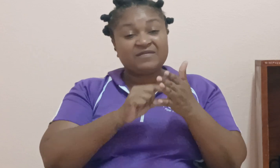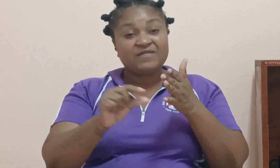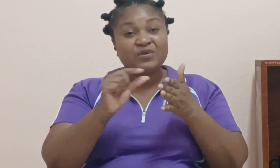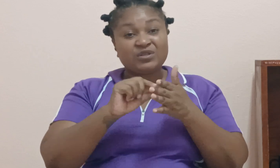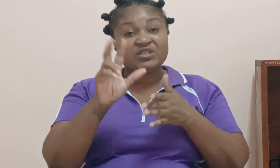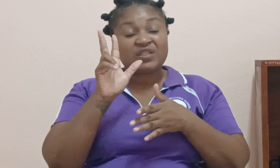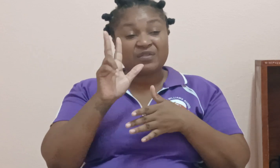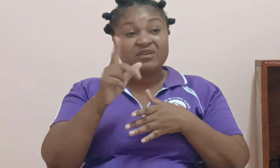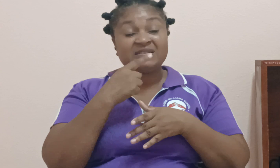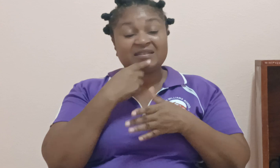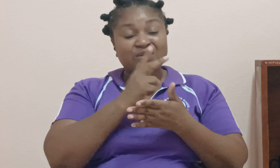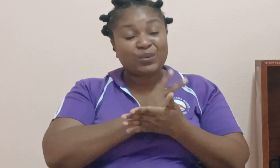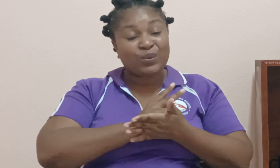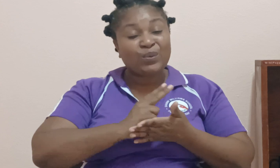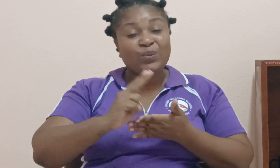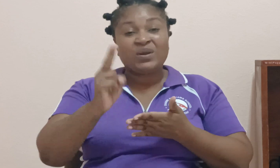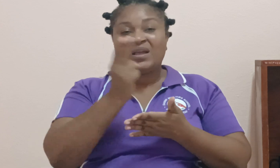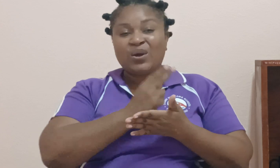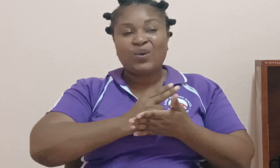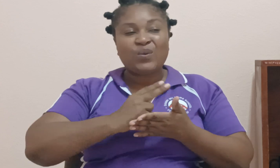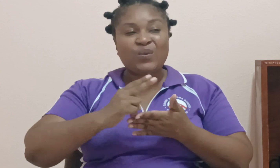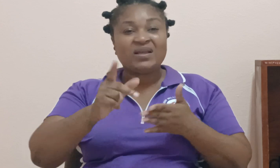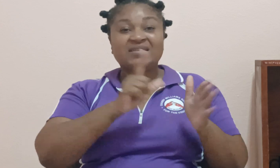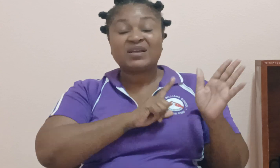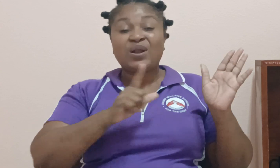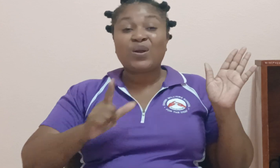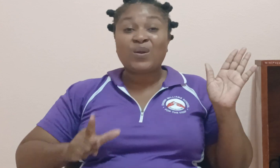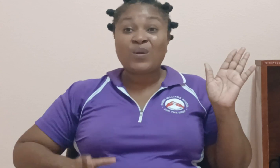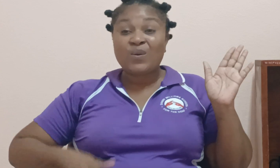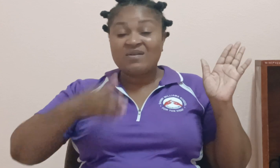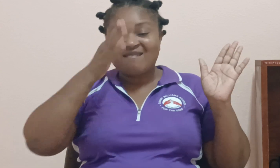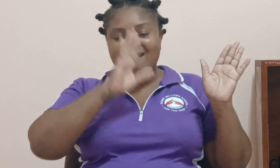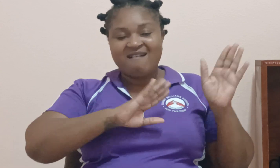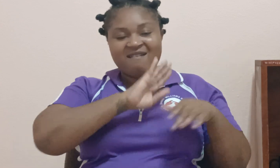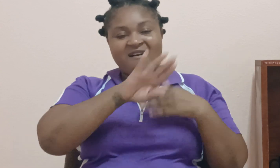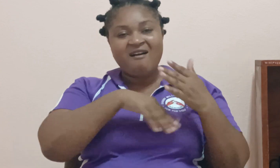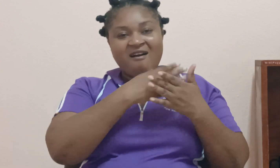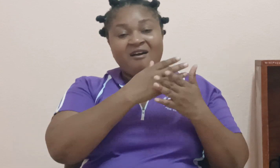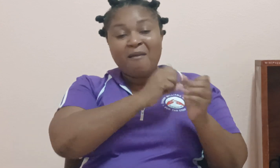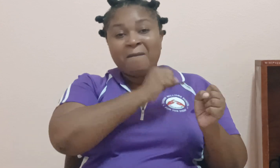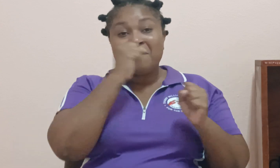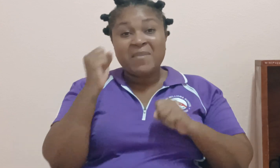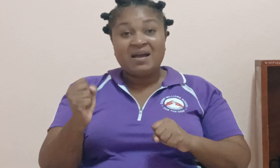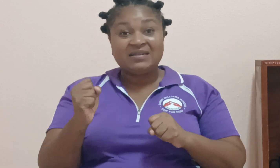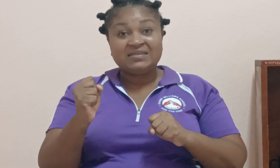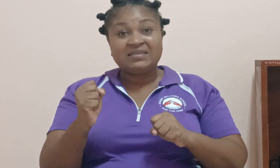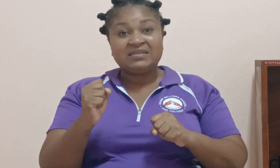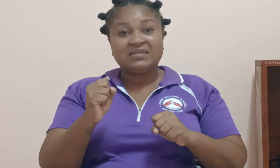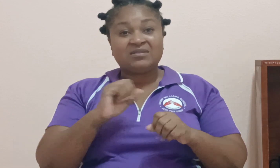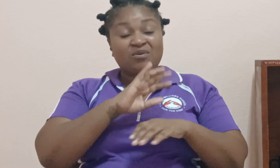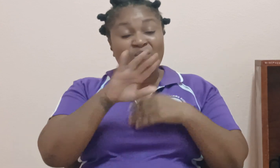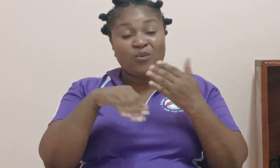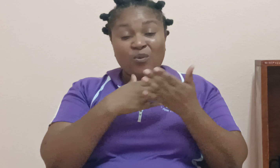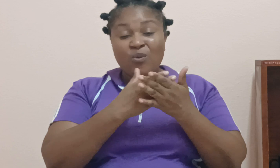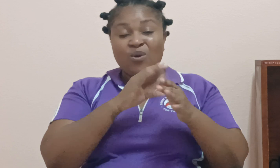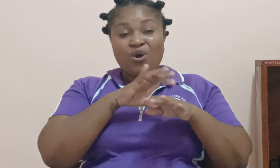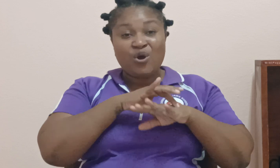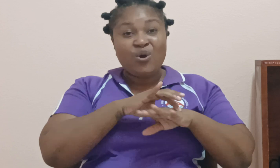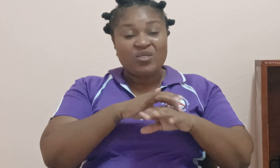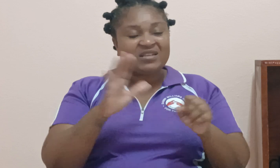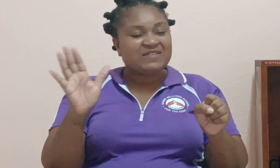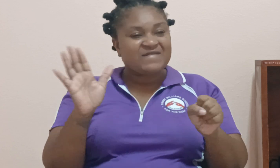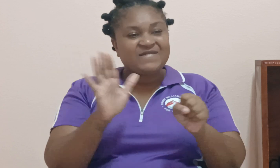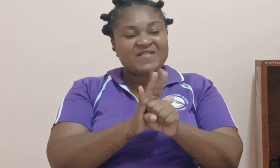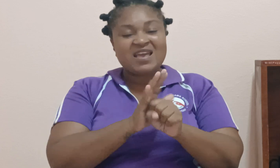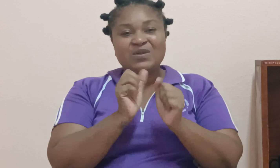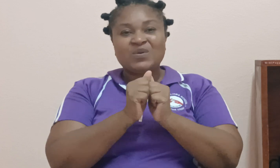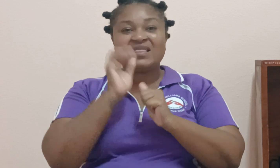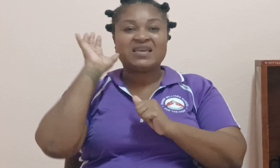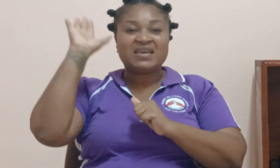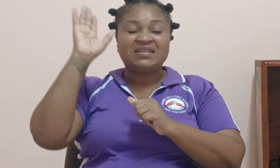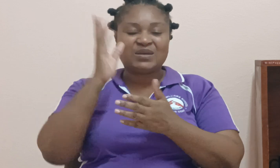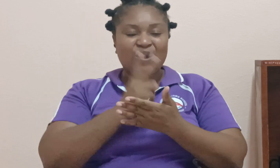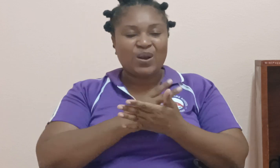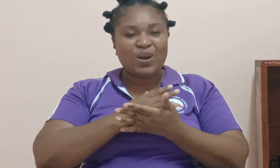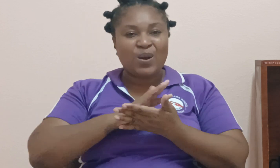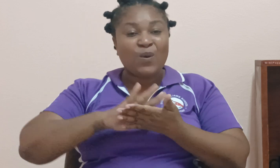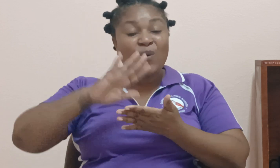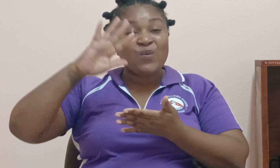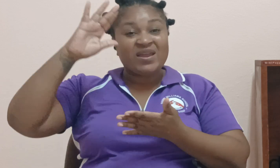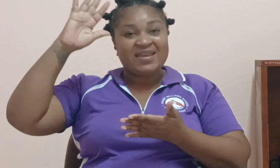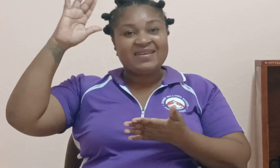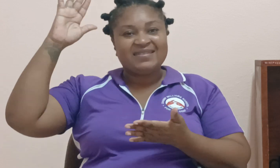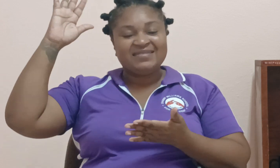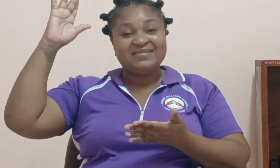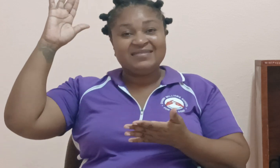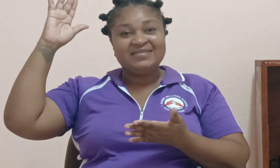holy, holy is the Lord God Almighty, the whole earth is filled with his glory”